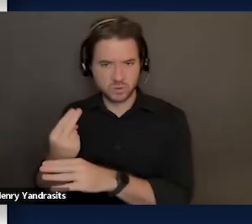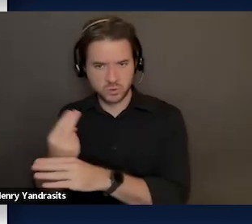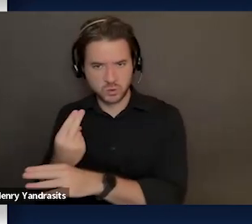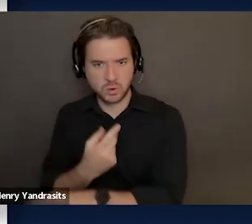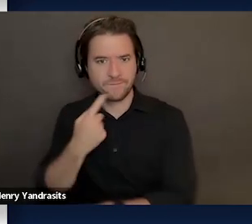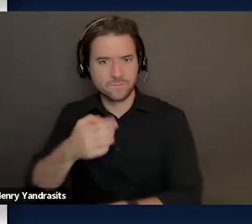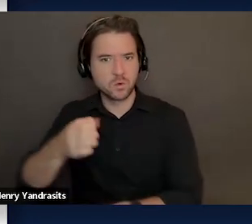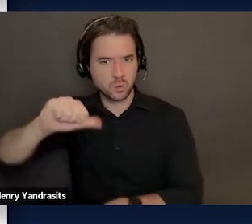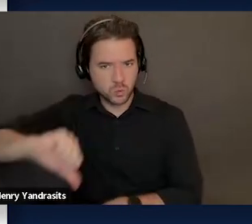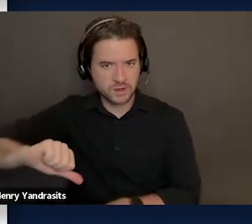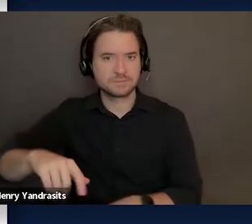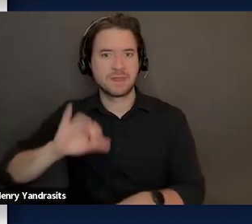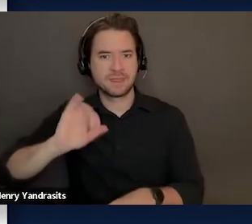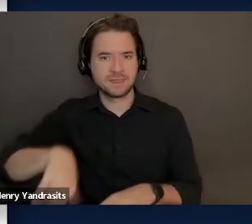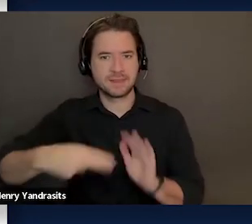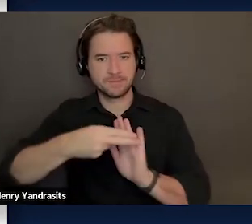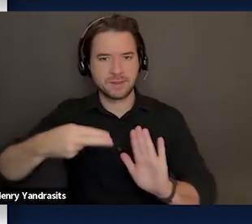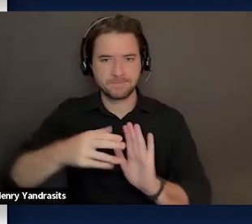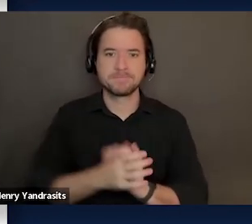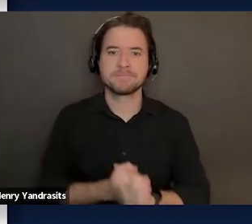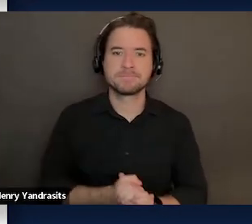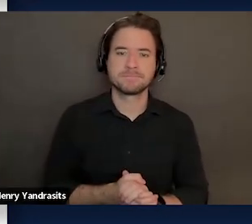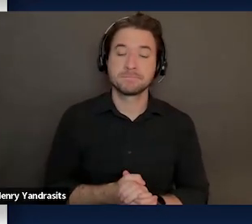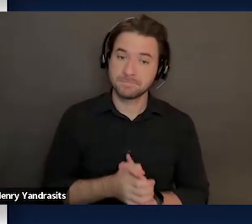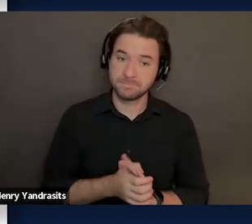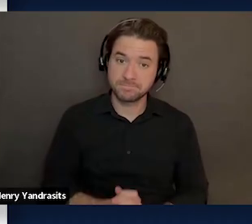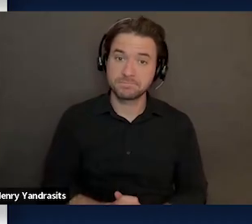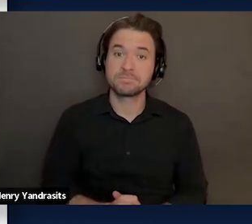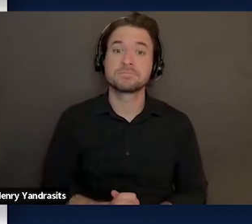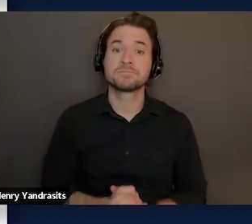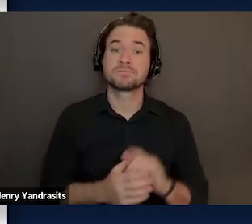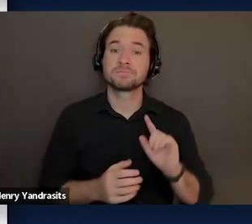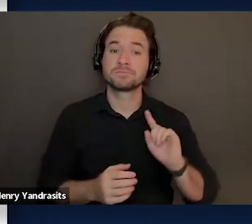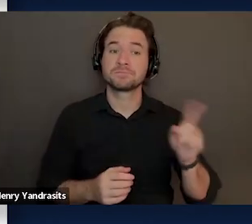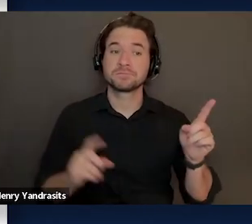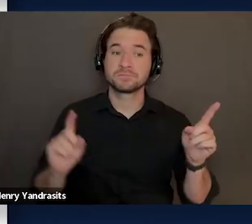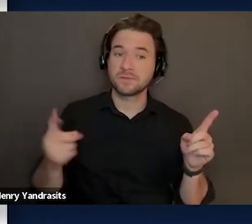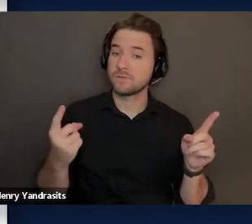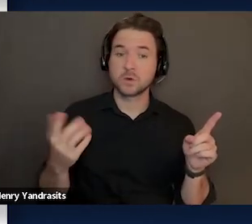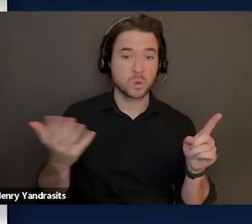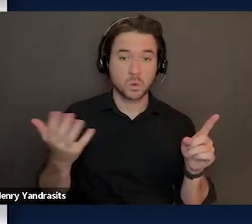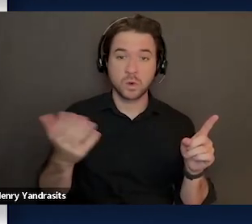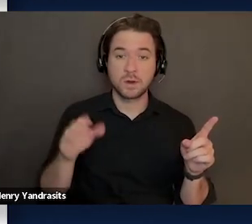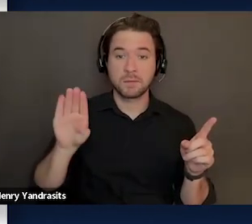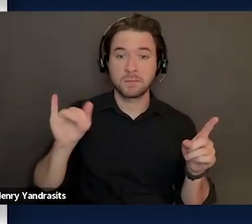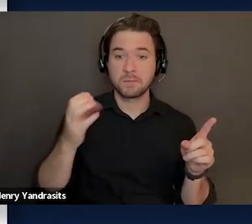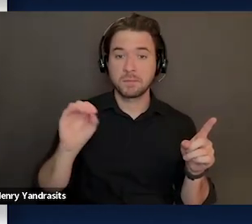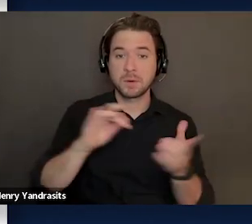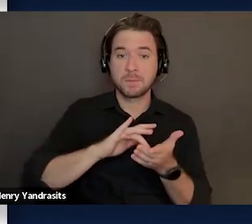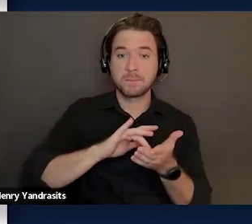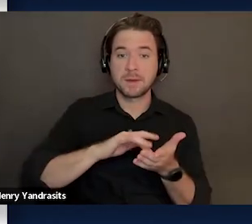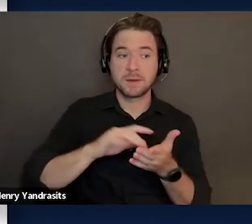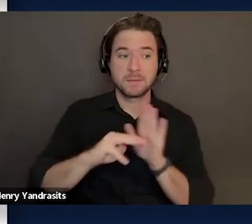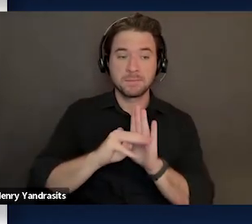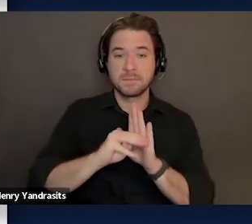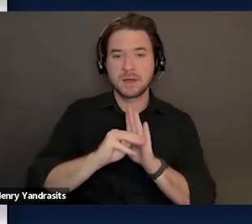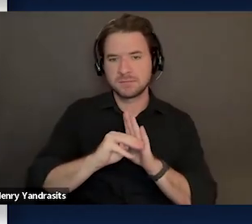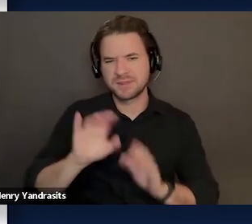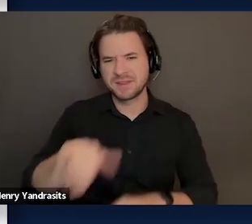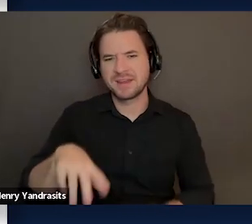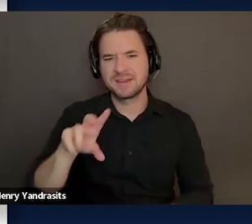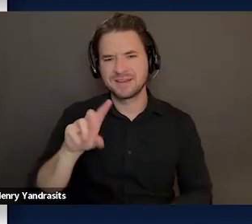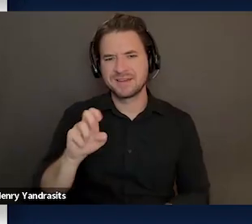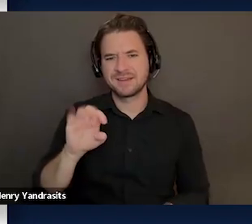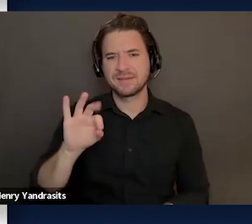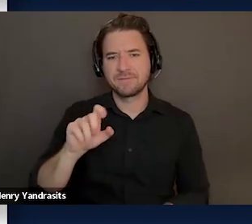the designation. Okay. So, this first theme is that biomedical models are the default in implicit templates for professionals.